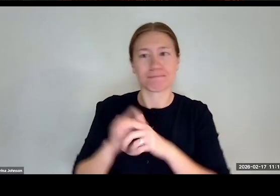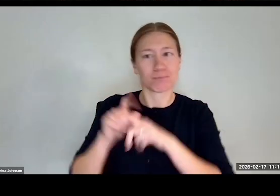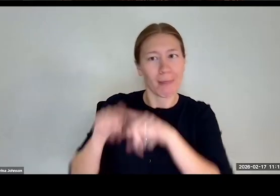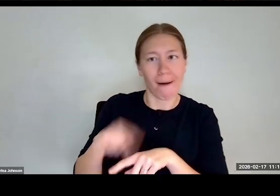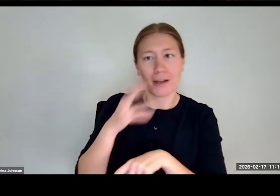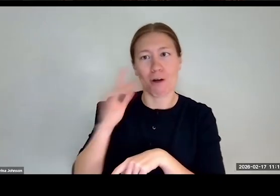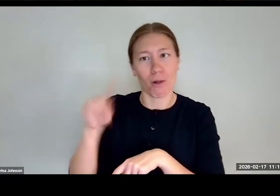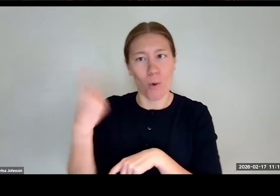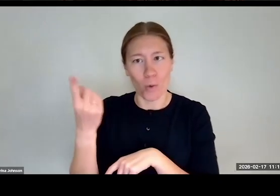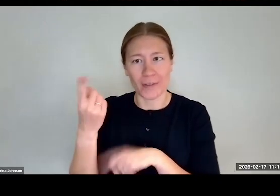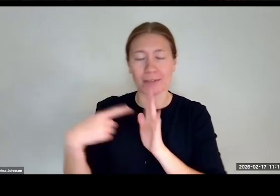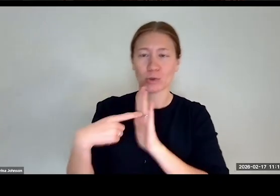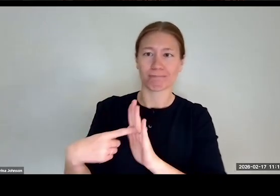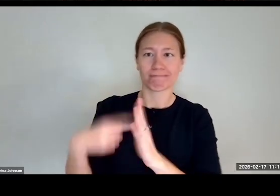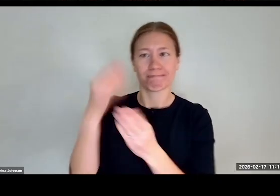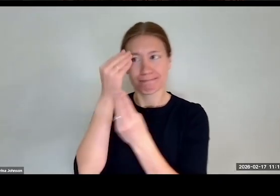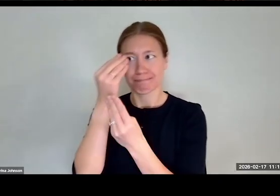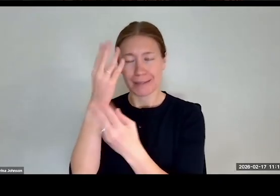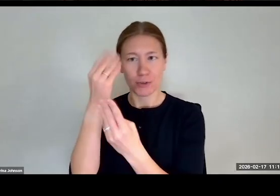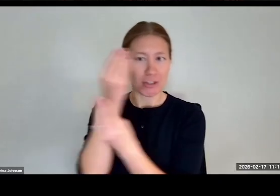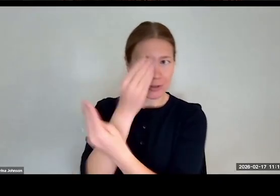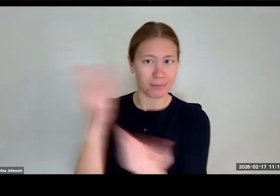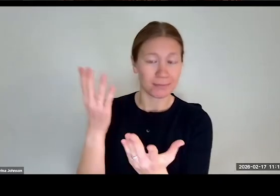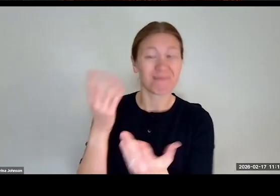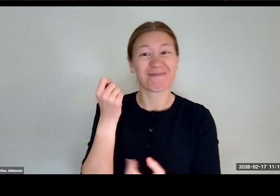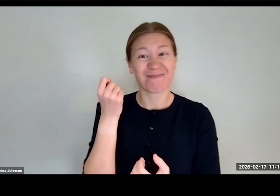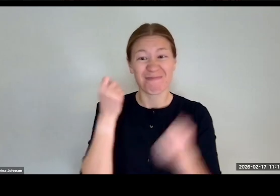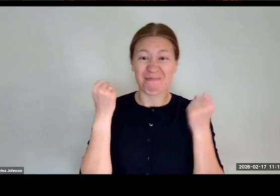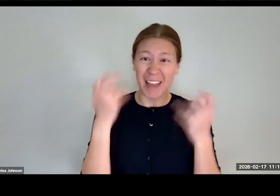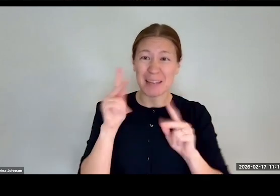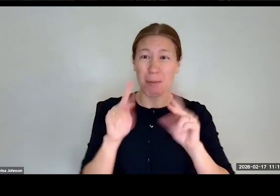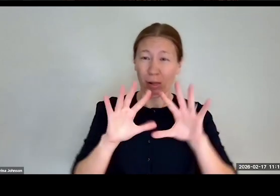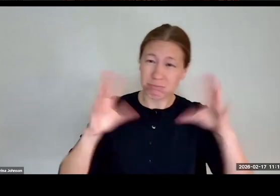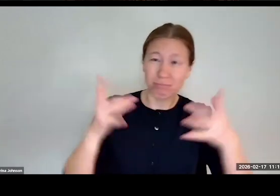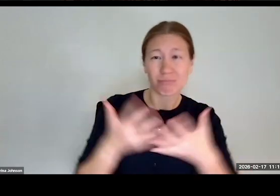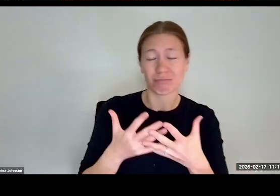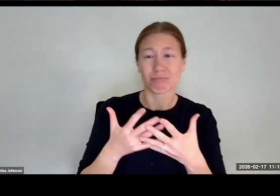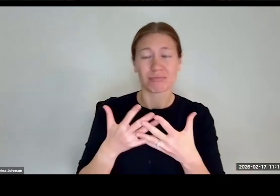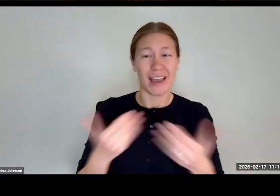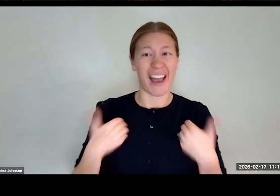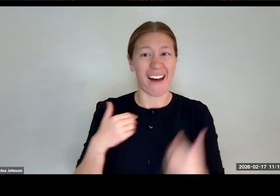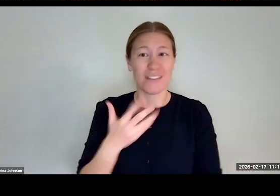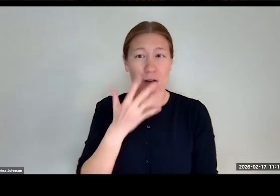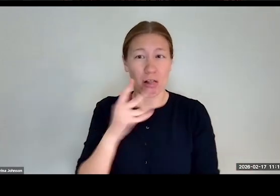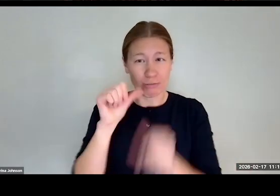So there are many people in the world that have color vision deficiency, which was previously known as colorblindness.